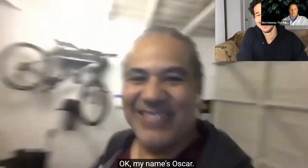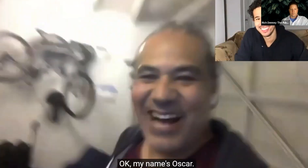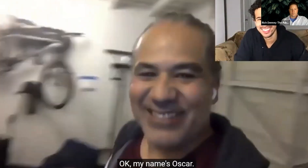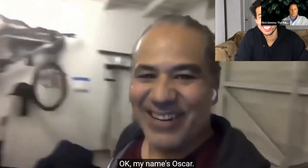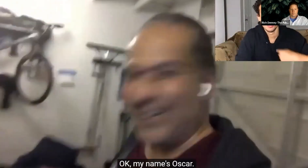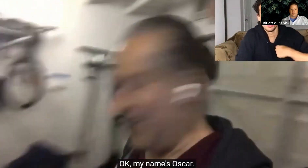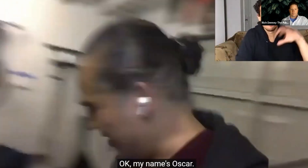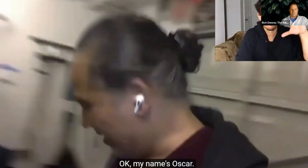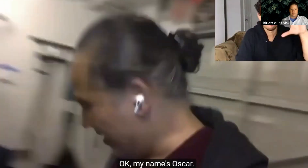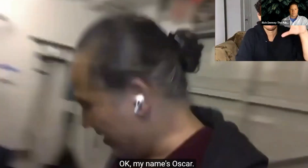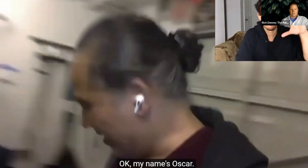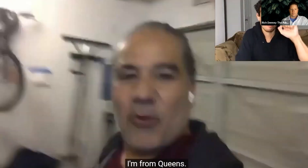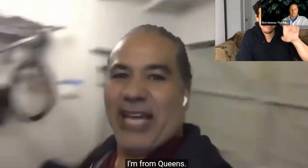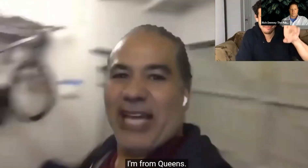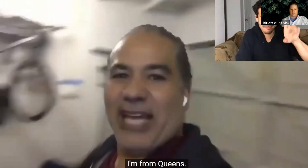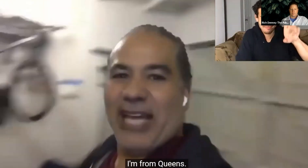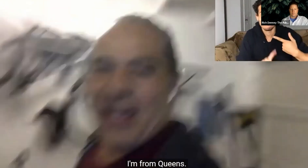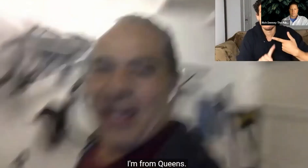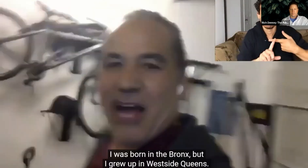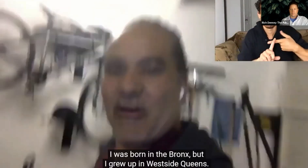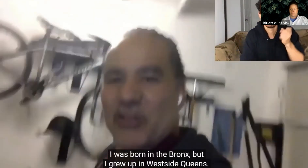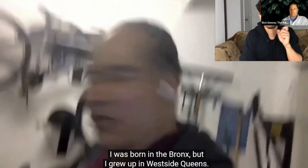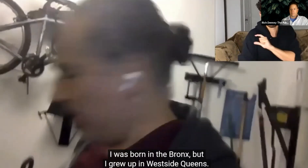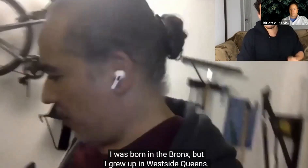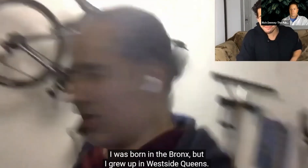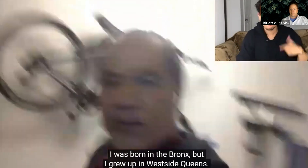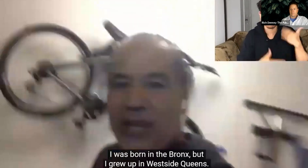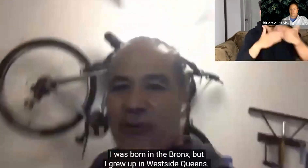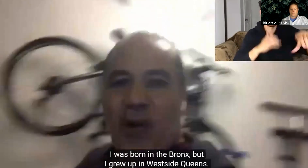is Oscar. I'm from Queens. I was born in the Bronx, but I grew up